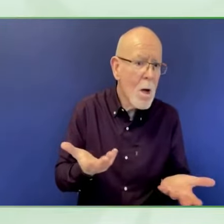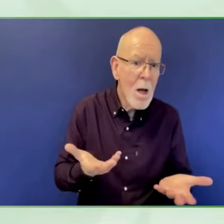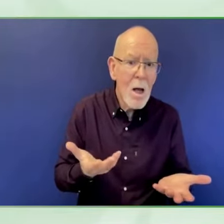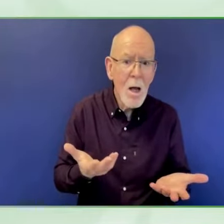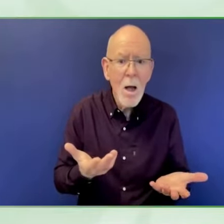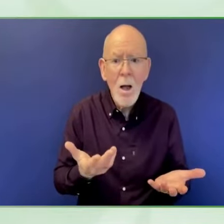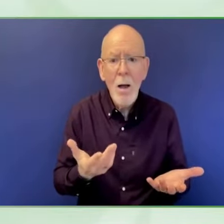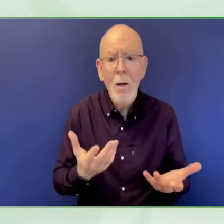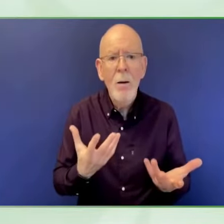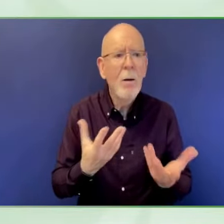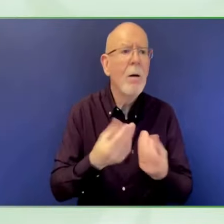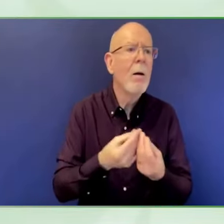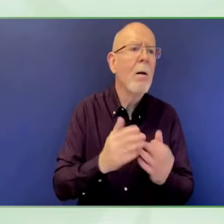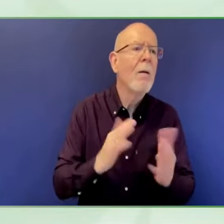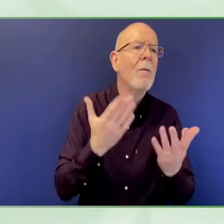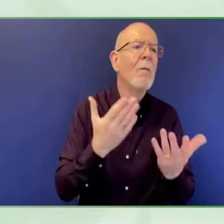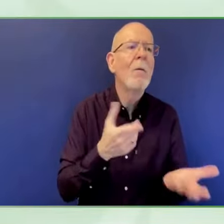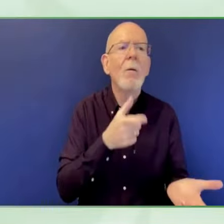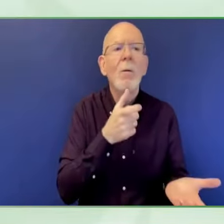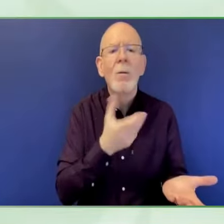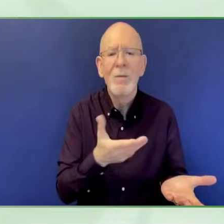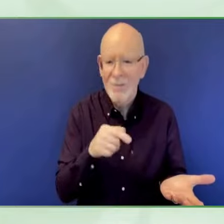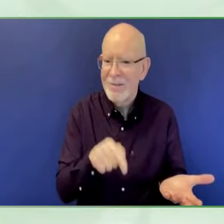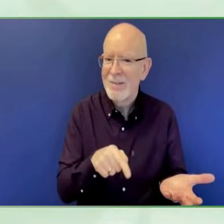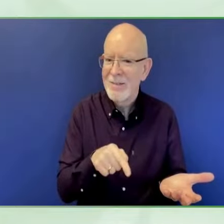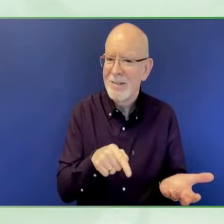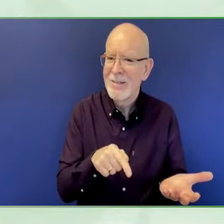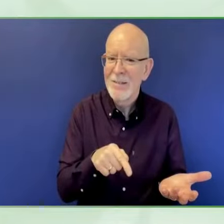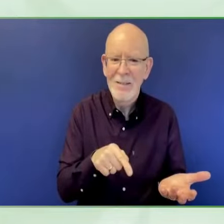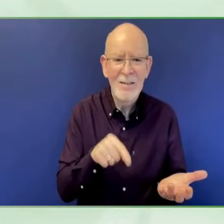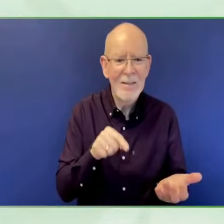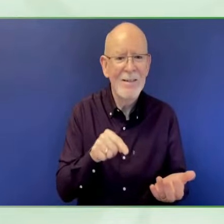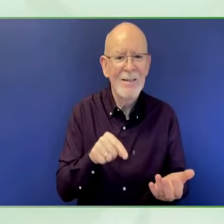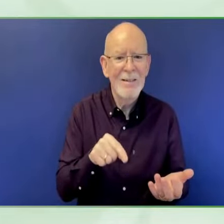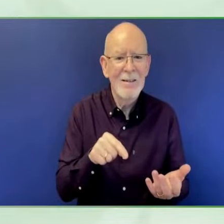It talks about the will and preference.